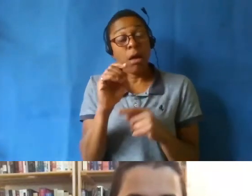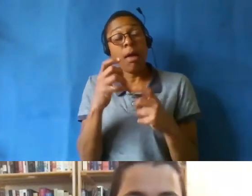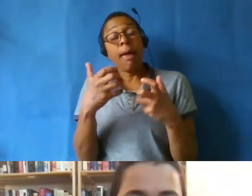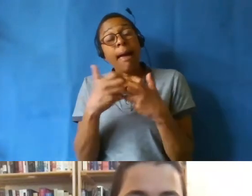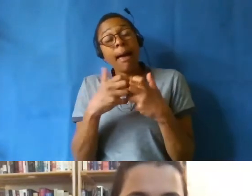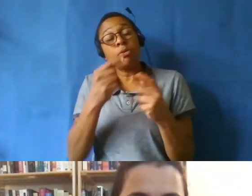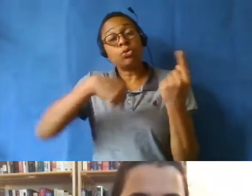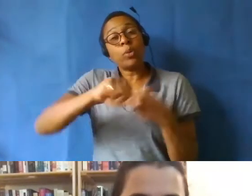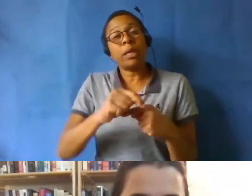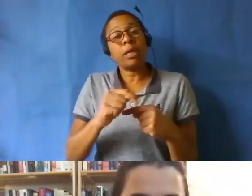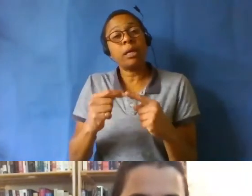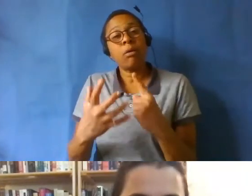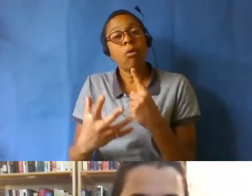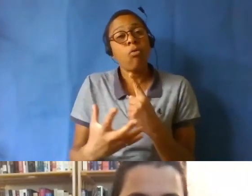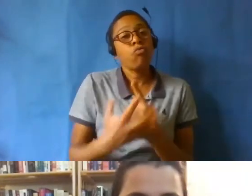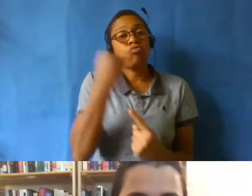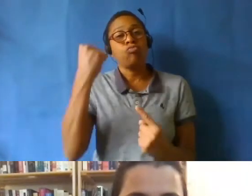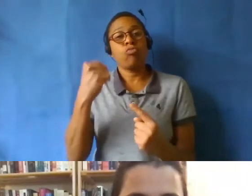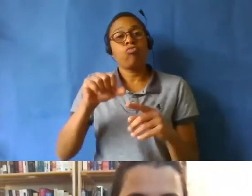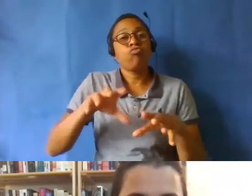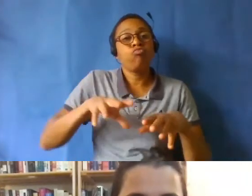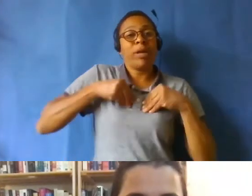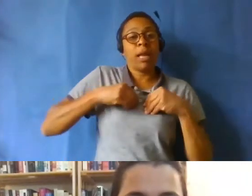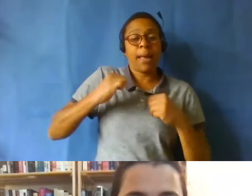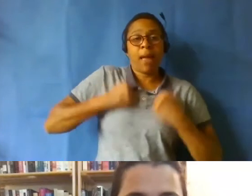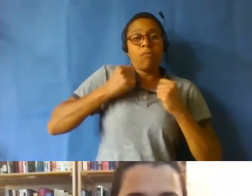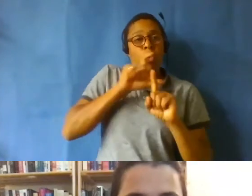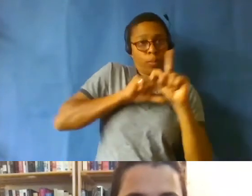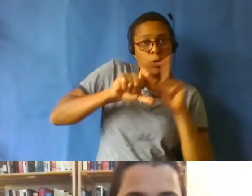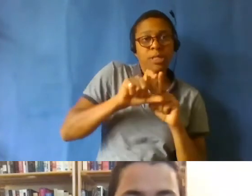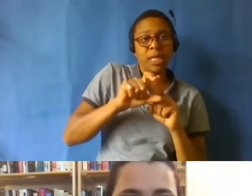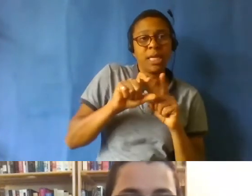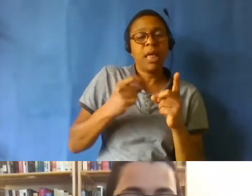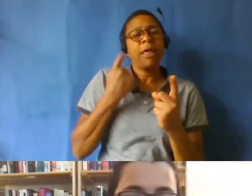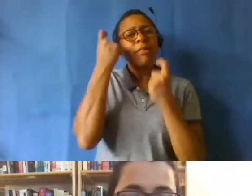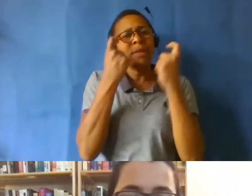generational knowledges and methods of healing and second it being used by